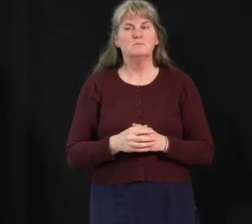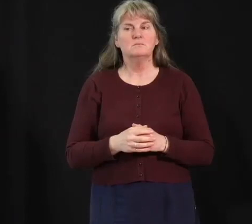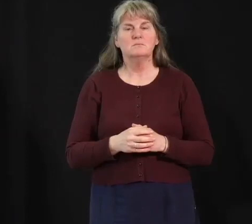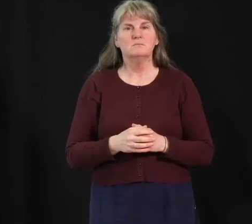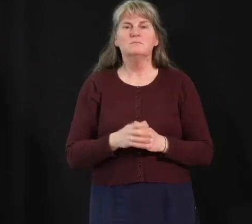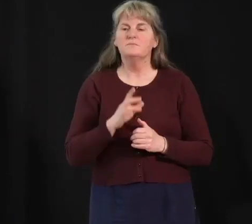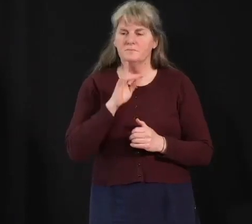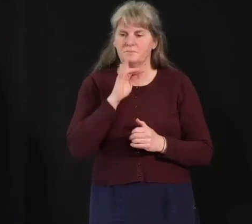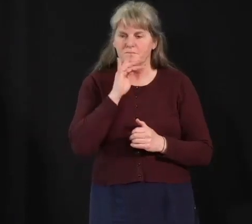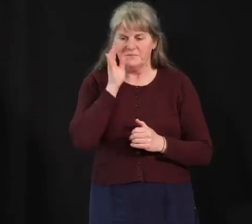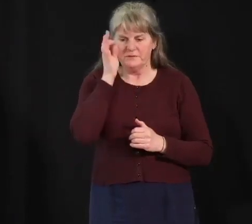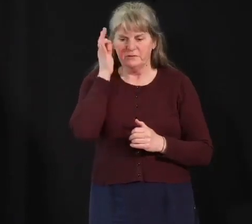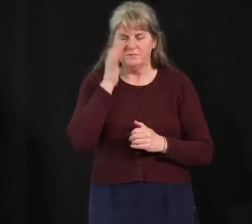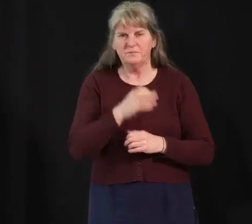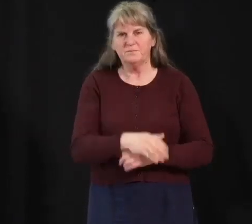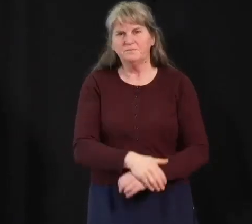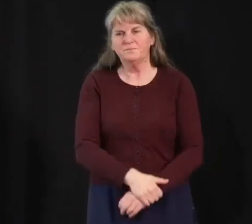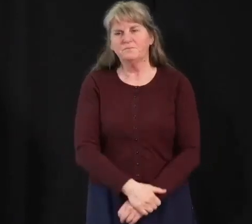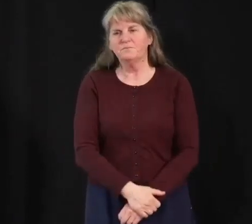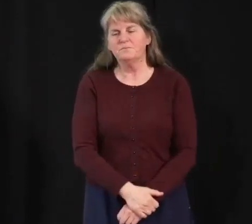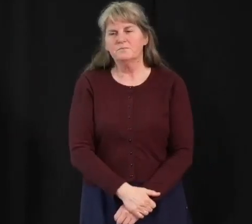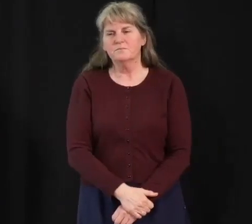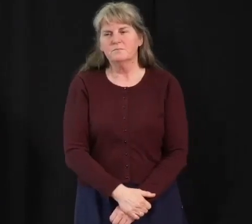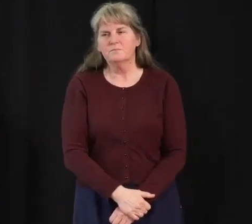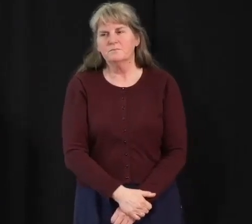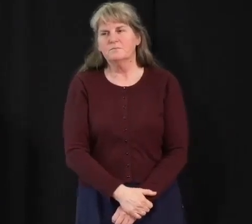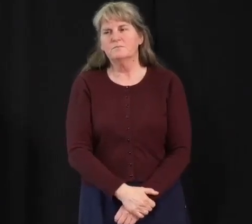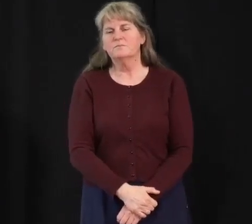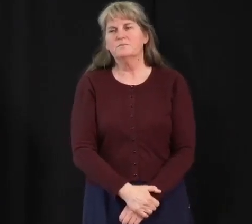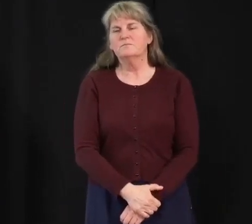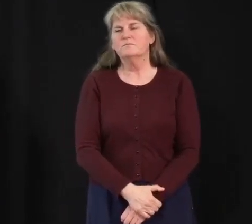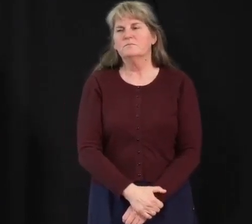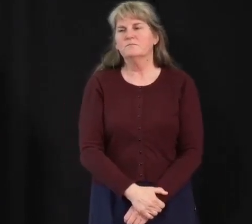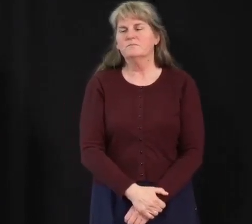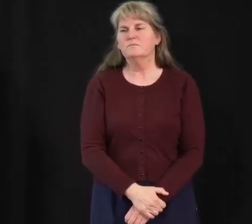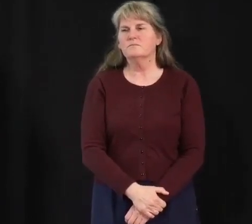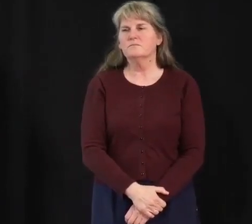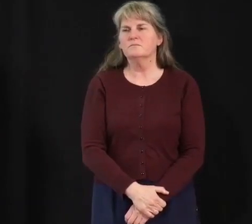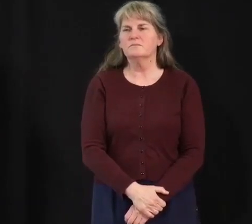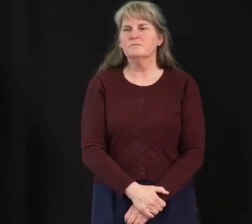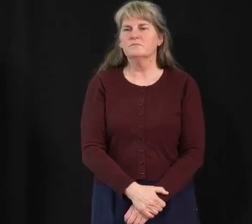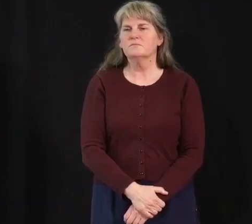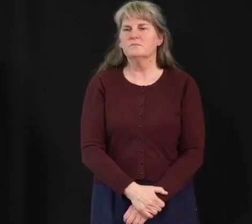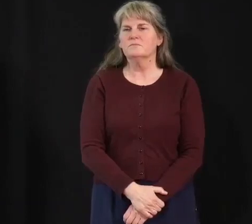some guidance around this. Moderator: And other